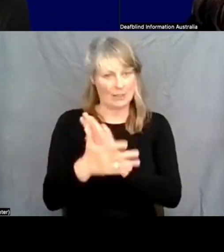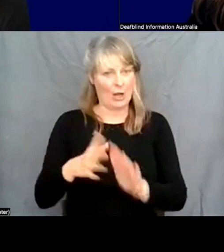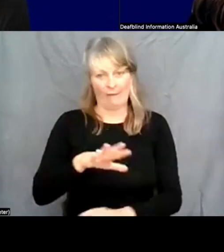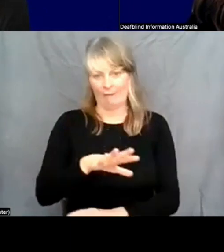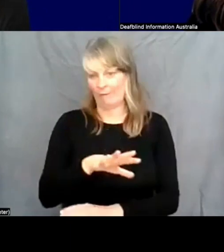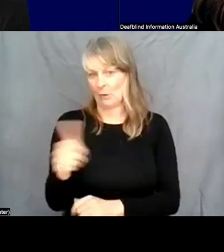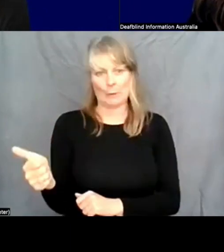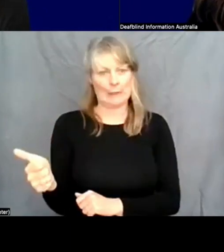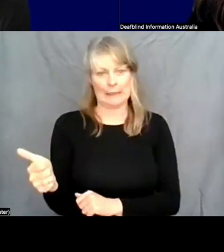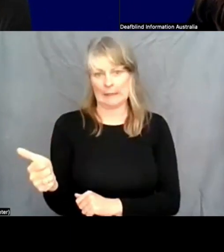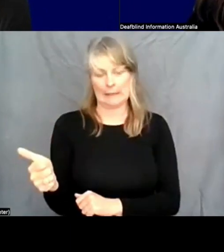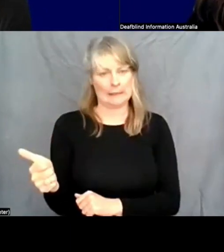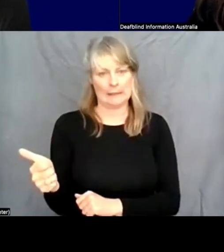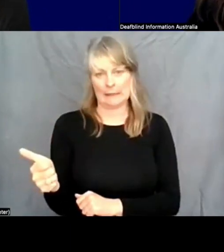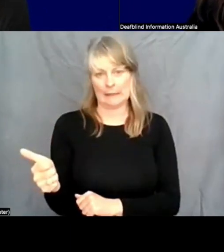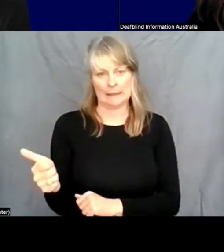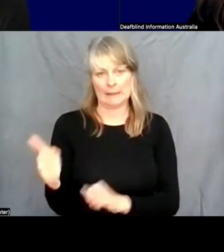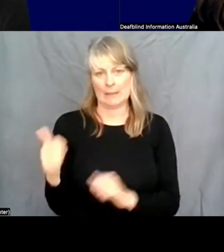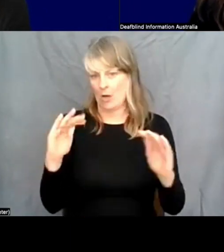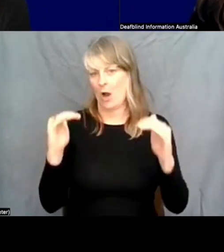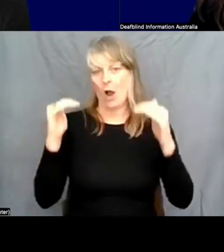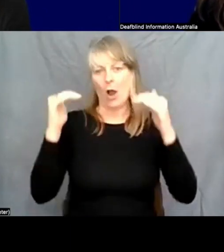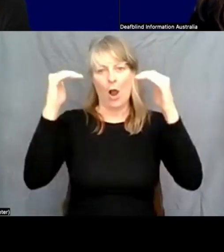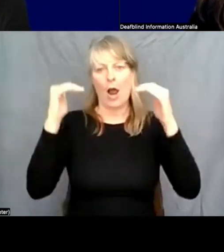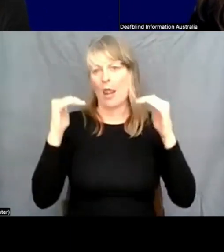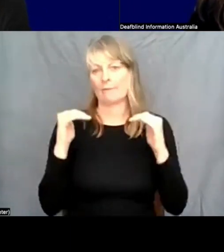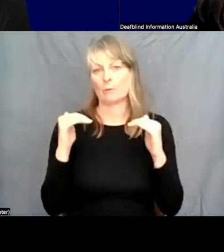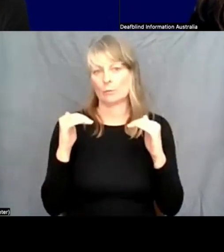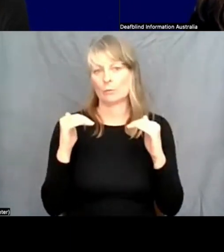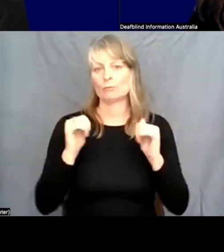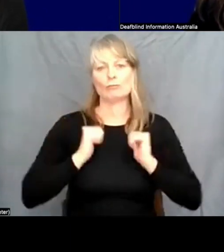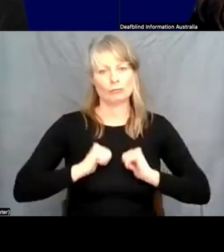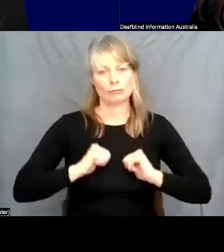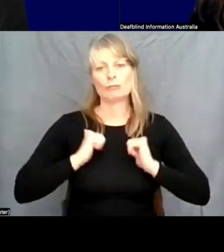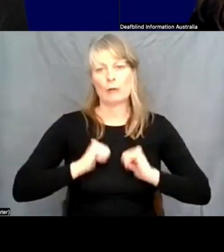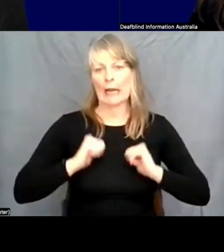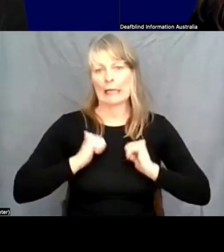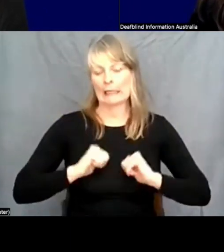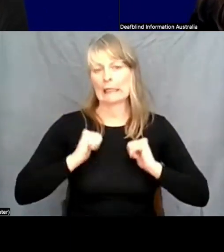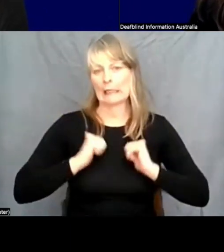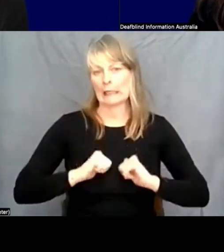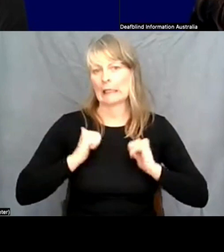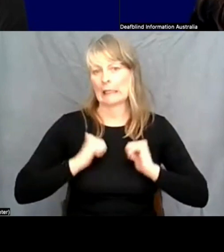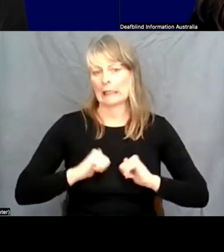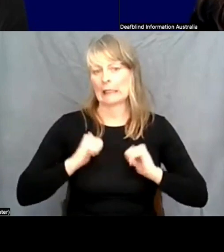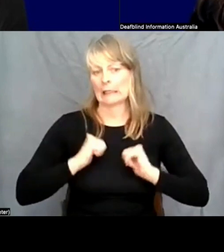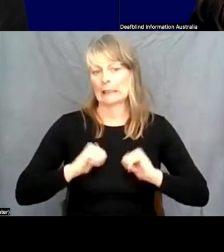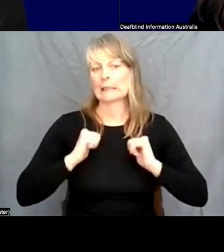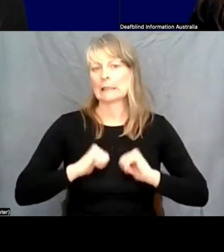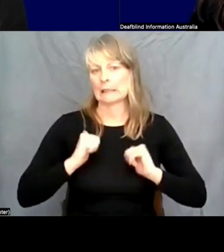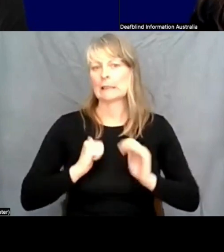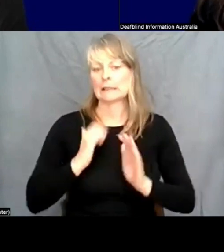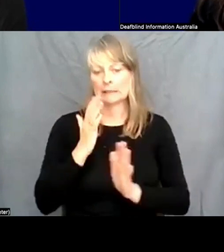always be looking for high level trained users of British Sign Language to be in that teaching role.